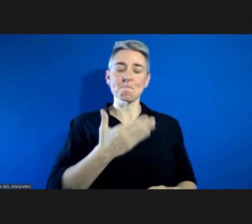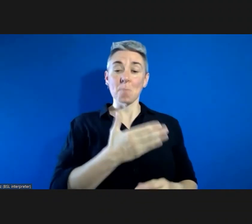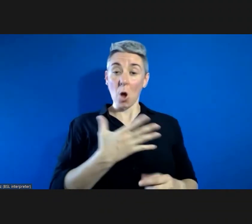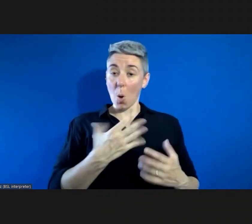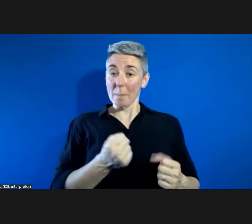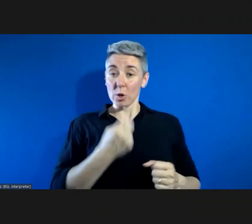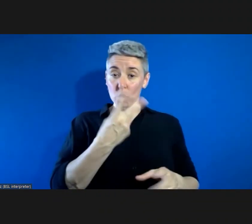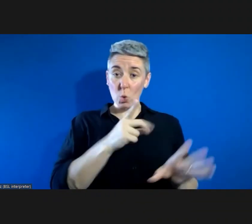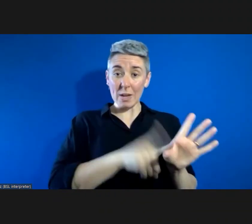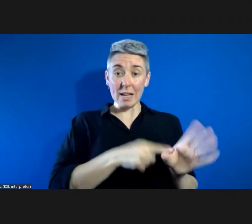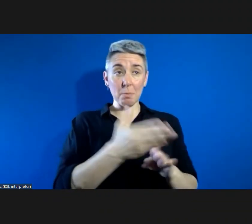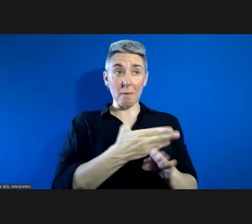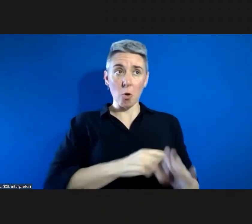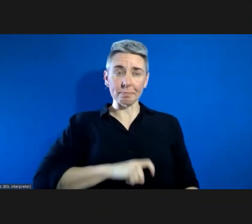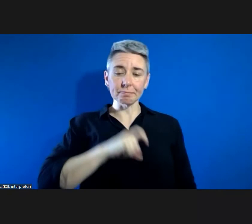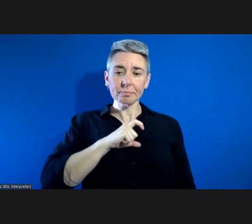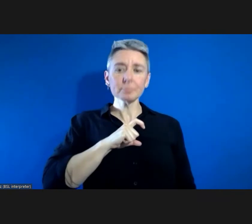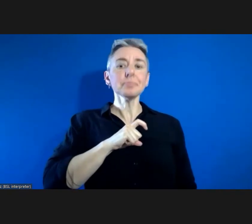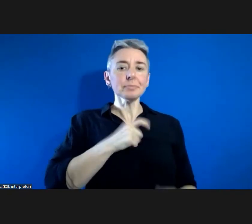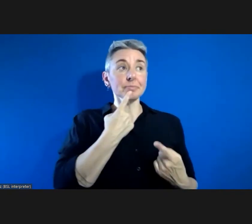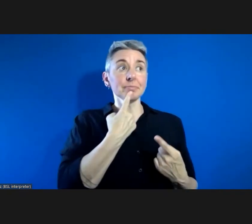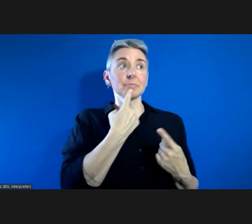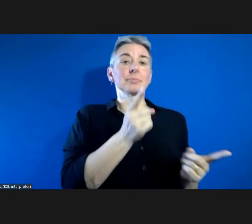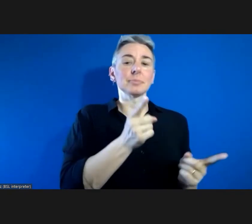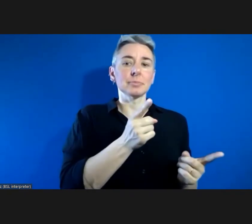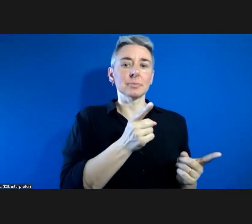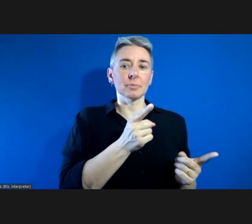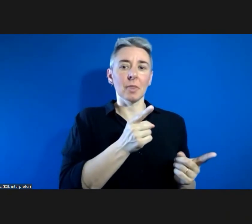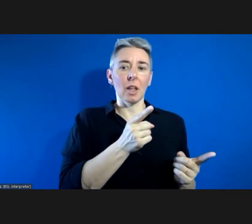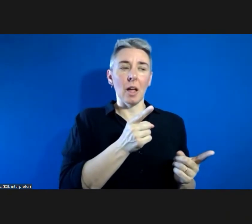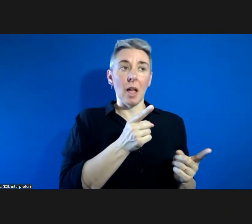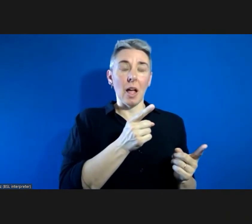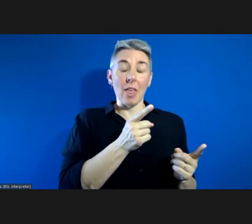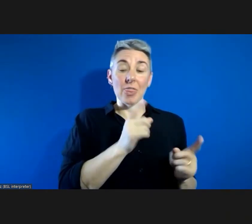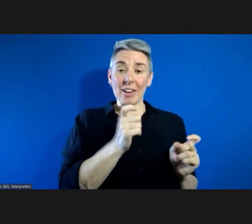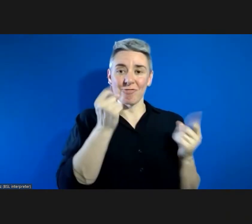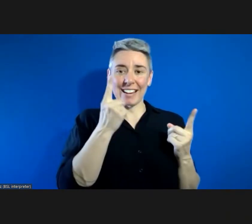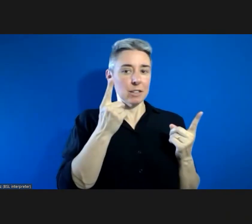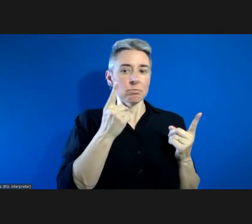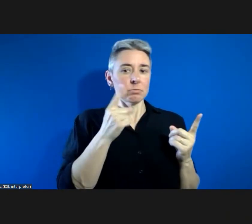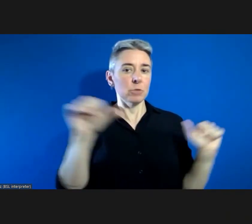Luckily, our lot now have Goldsmiths Open Book to fall back on and really stay out of the debate.